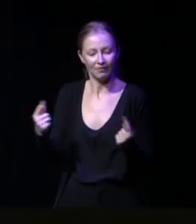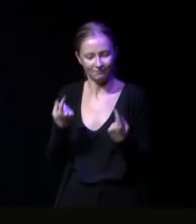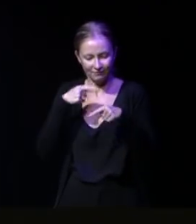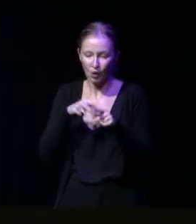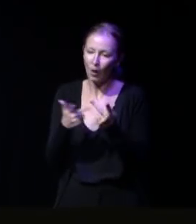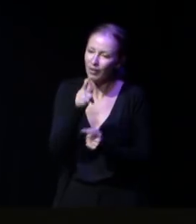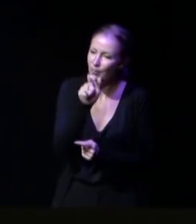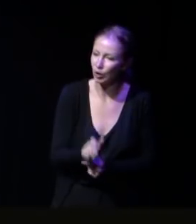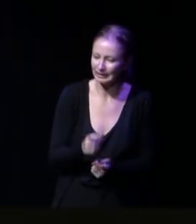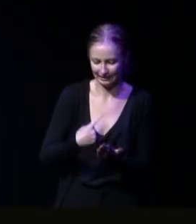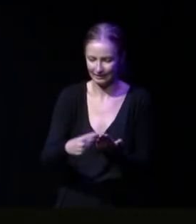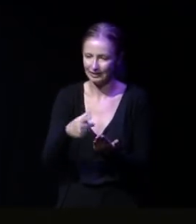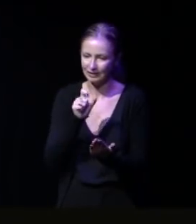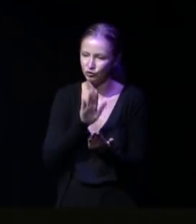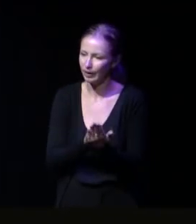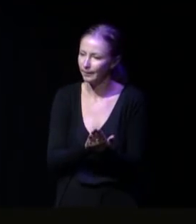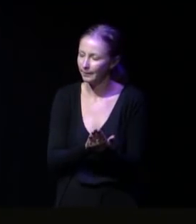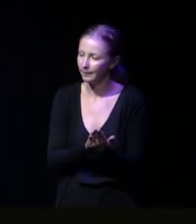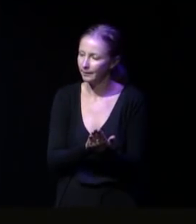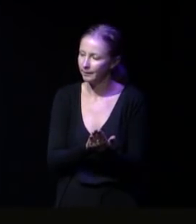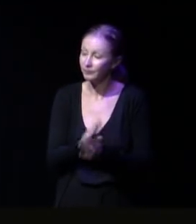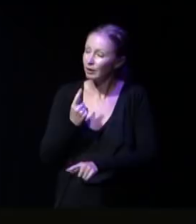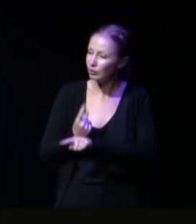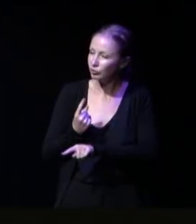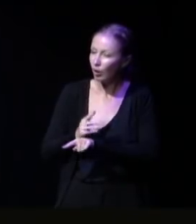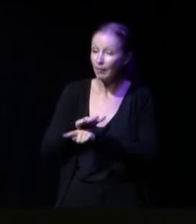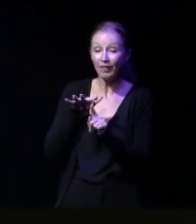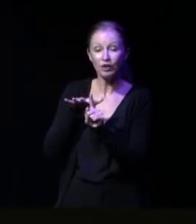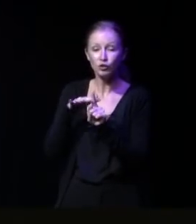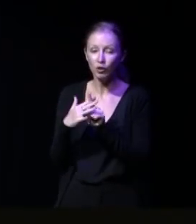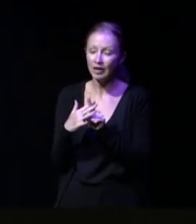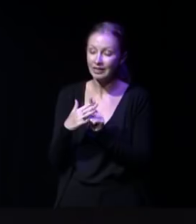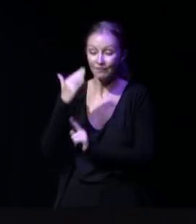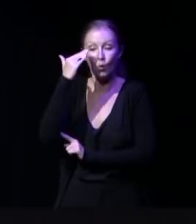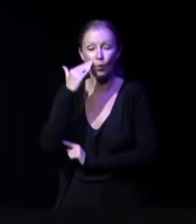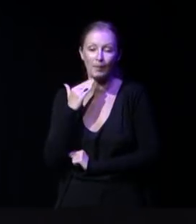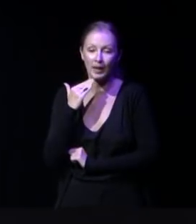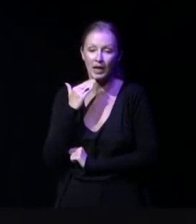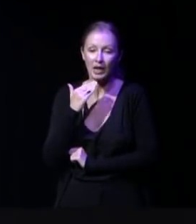And then if we don't , you know, and we were talking about this in the context of women being victims of these standards